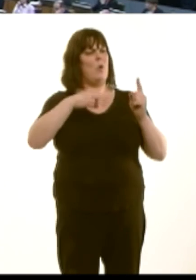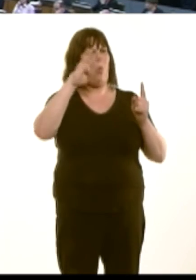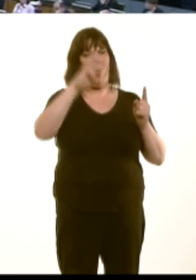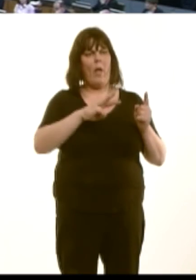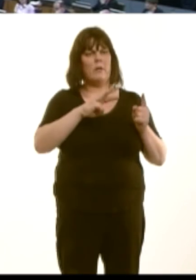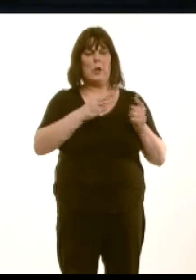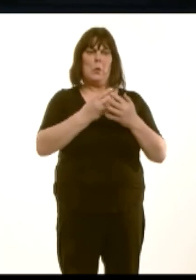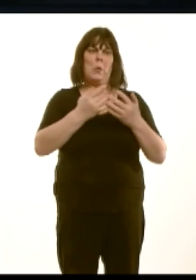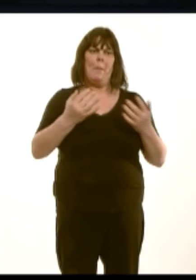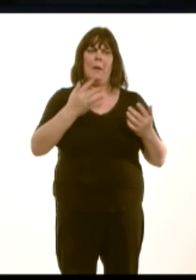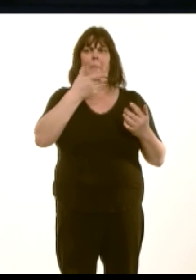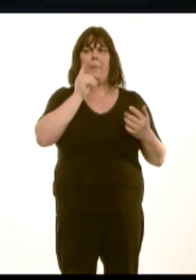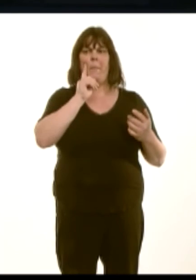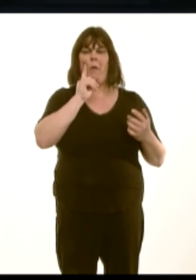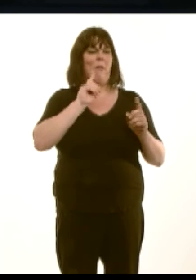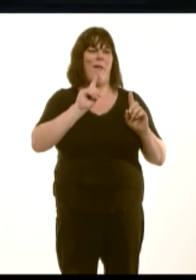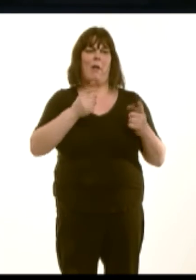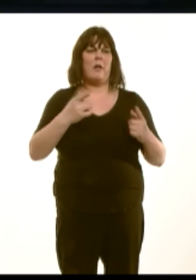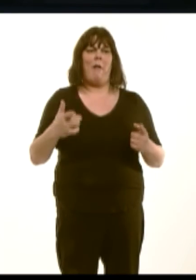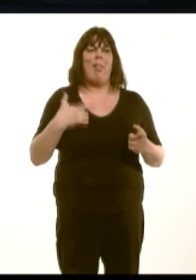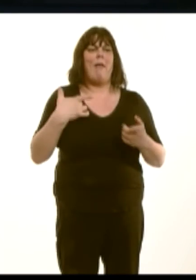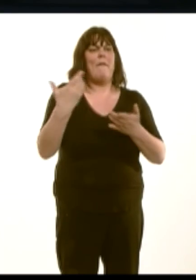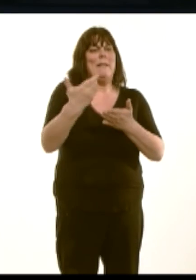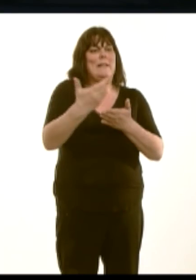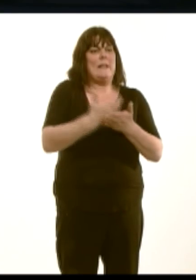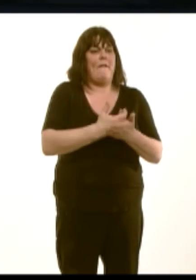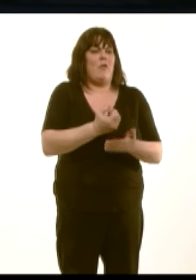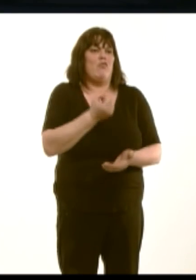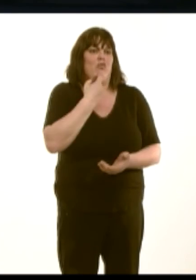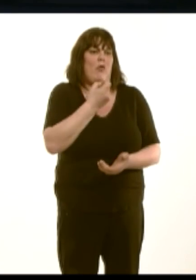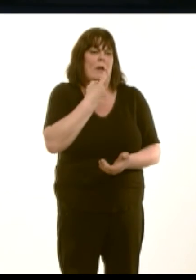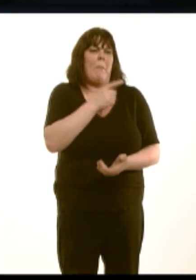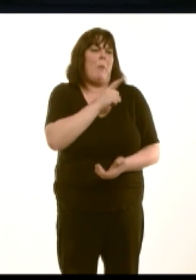now denied the chance of vital life-saving drugs if deemed too expensive.